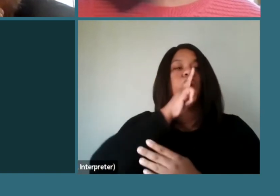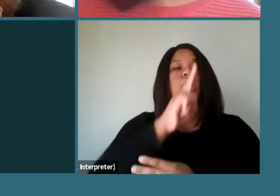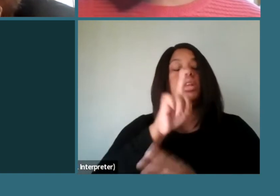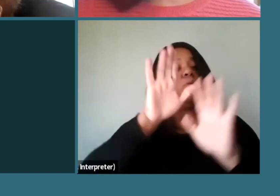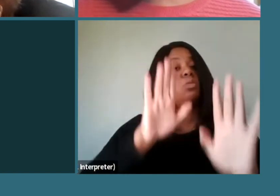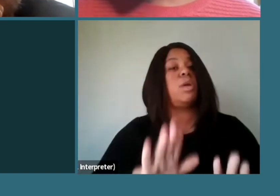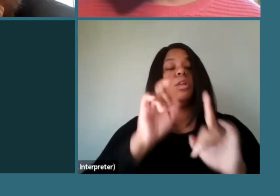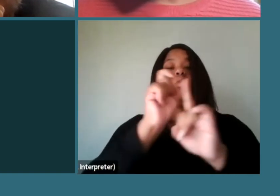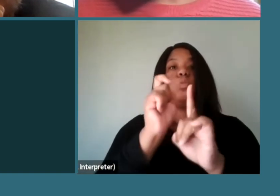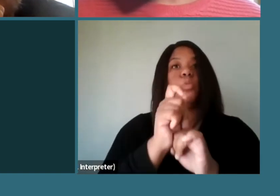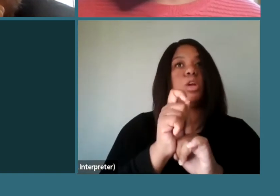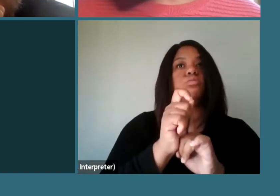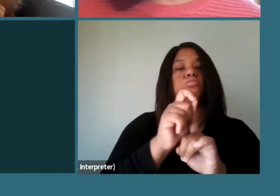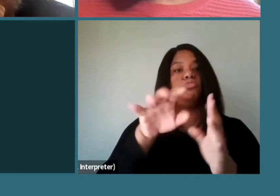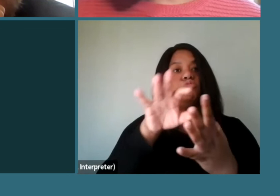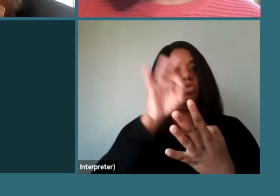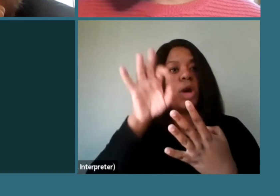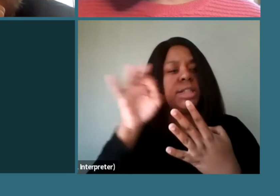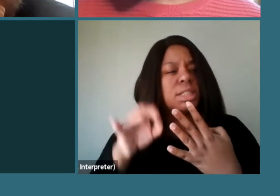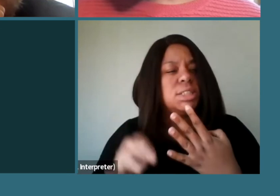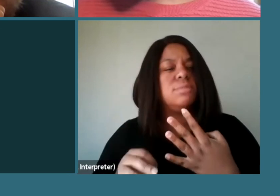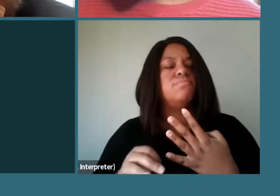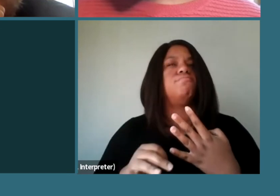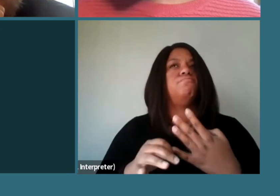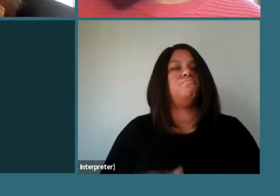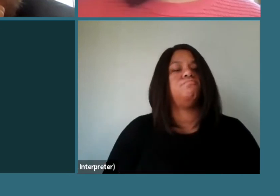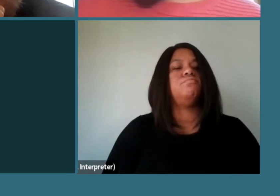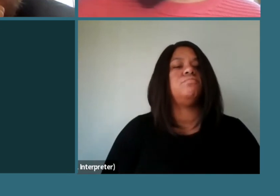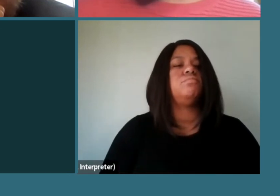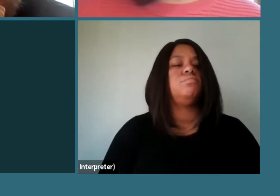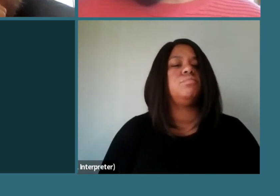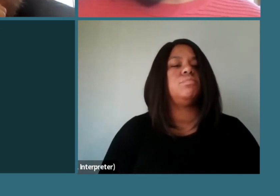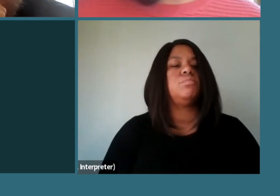It seems like some of the things that people had talked